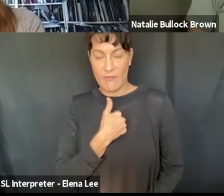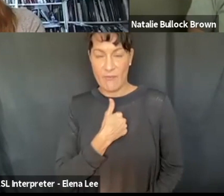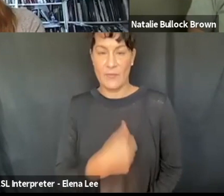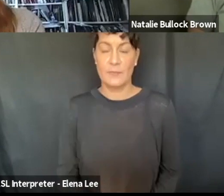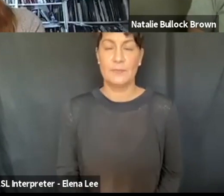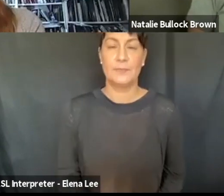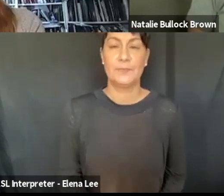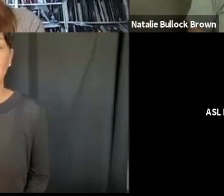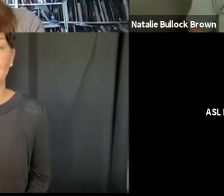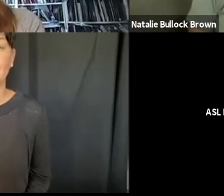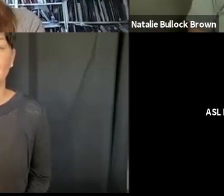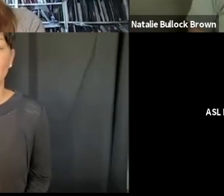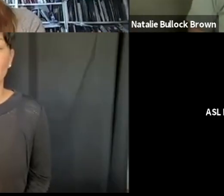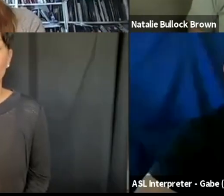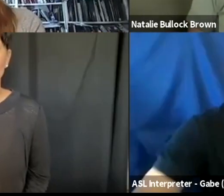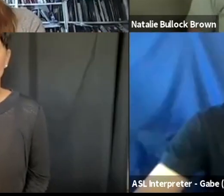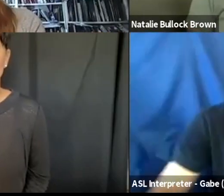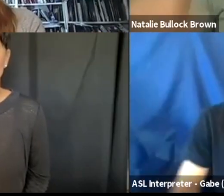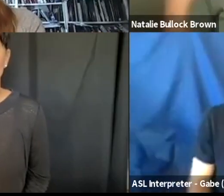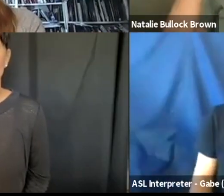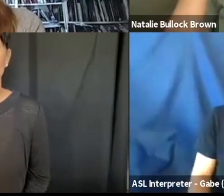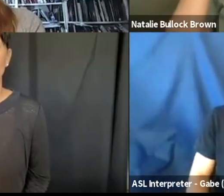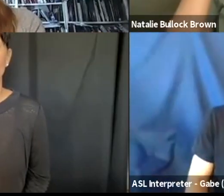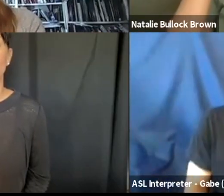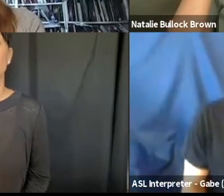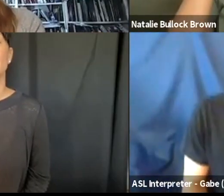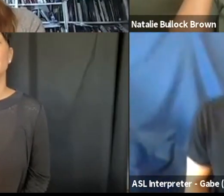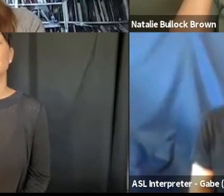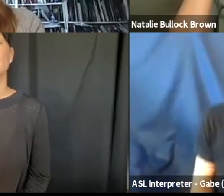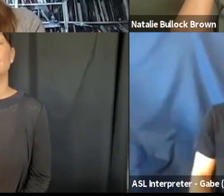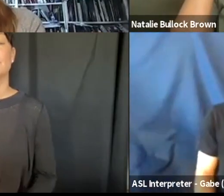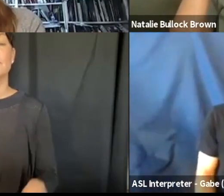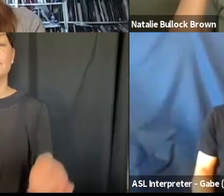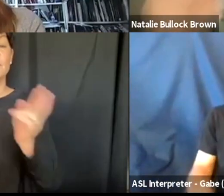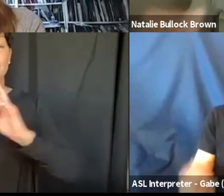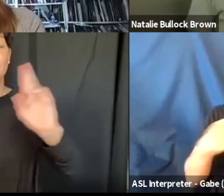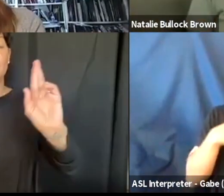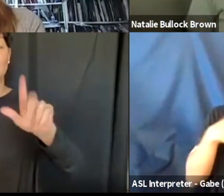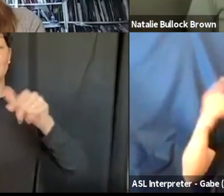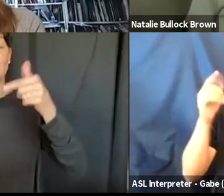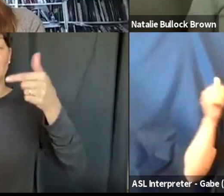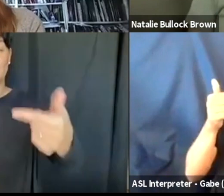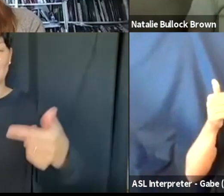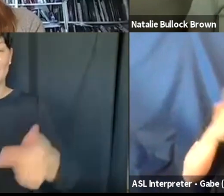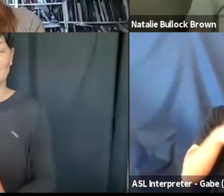I think it's also really important to make sure that the participants have the chance to ask us questions